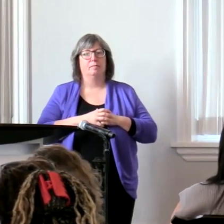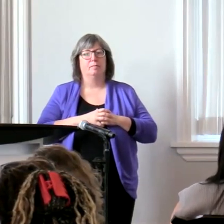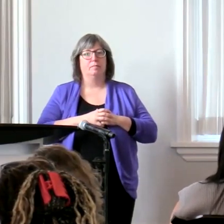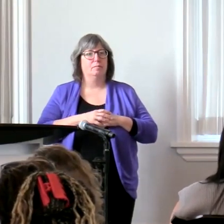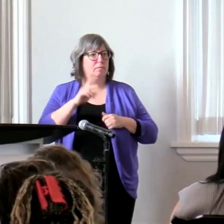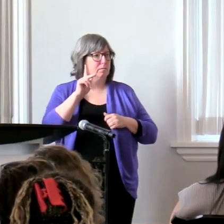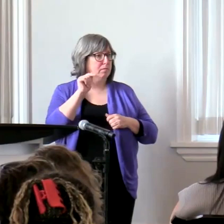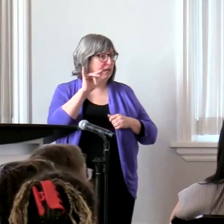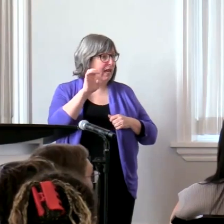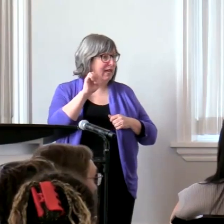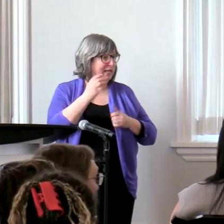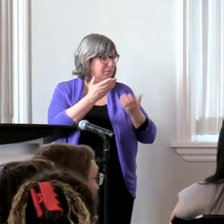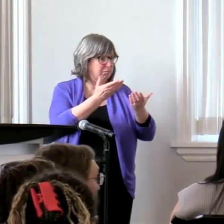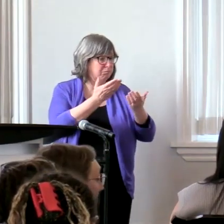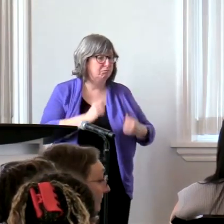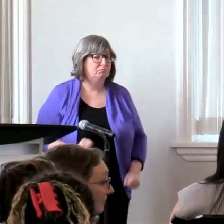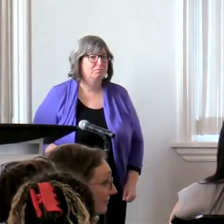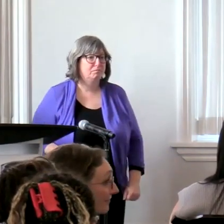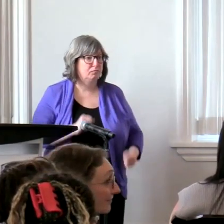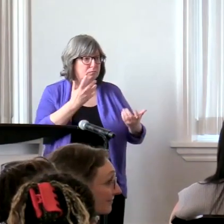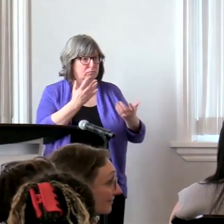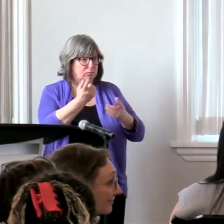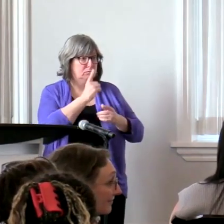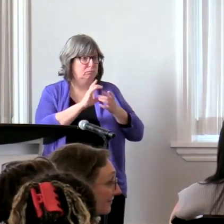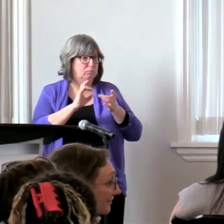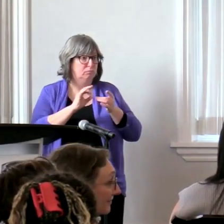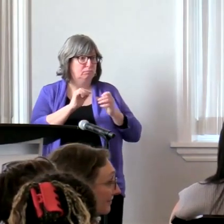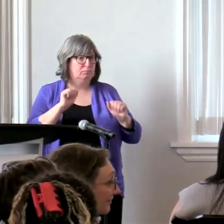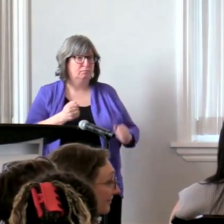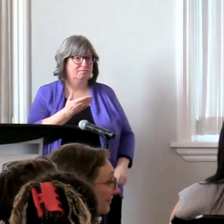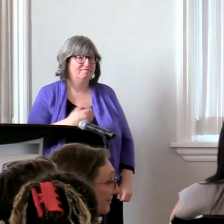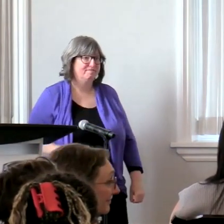Katie? Would you like to come up and say a few words?